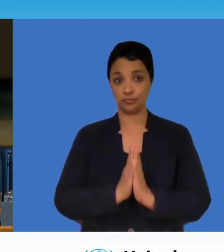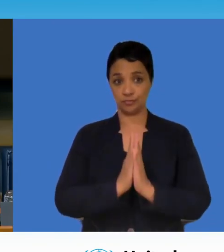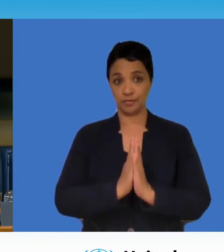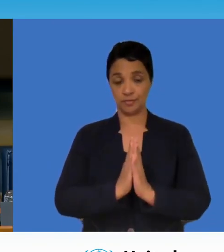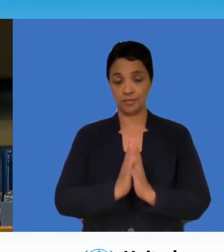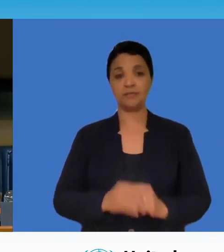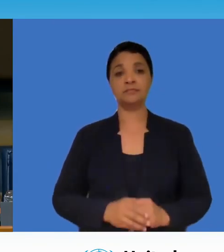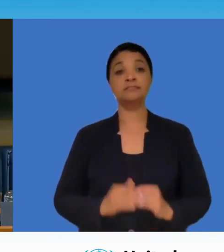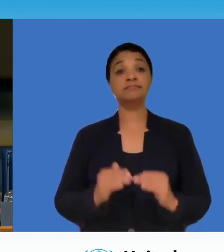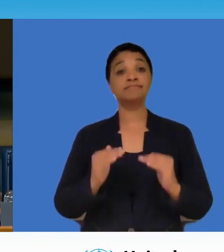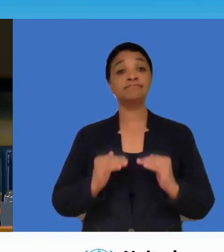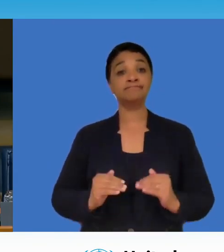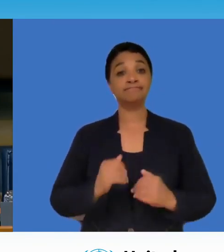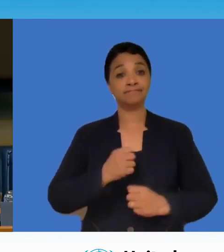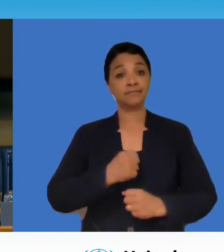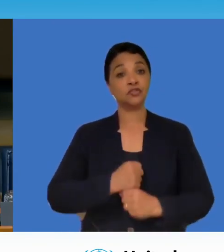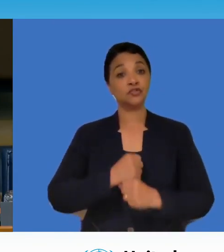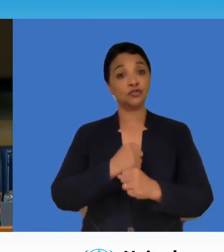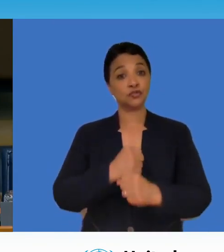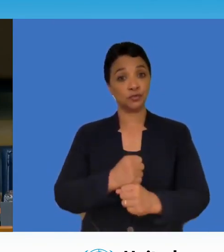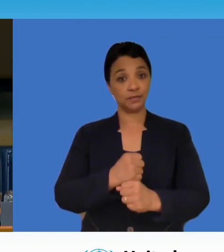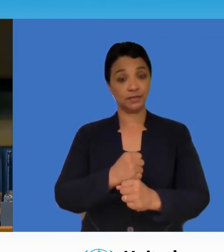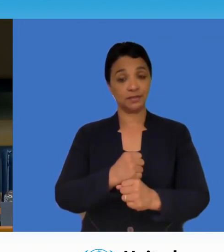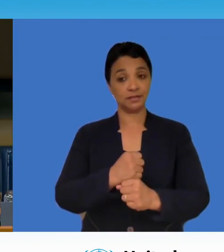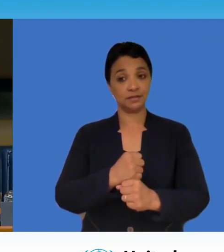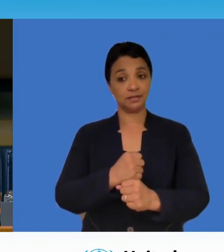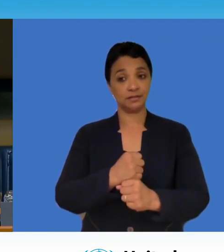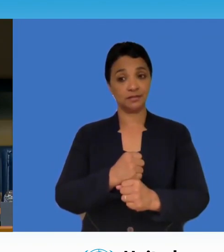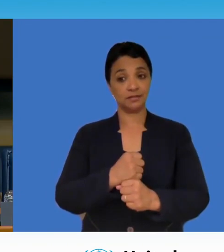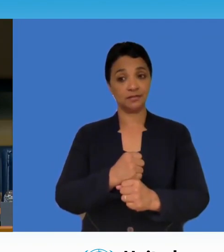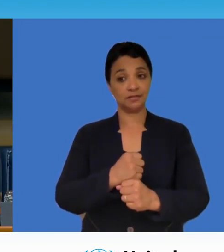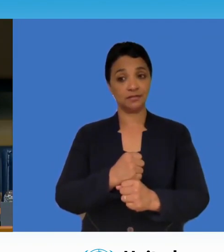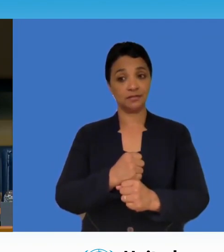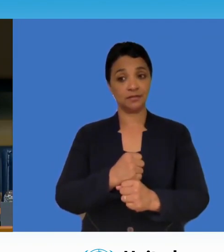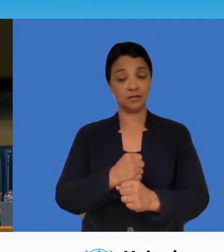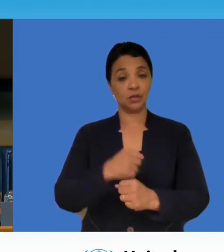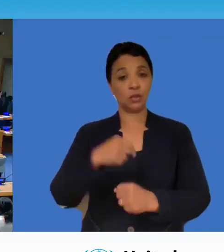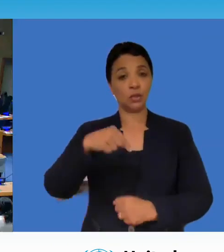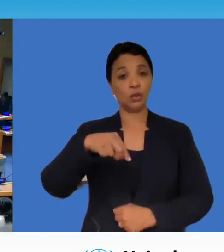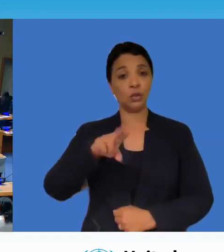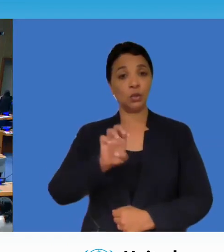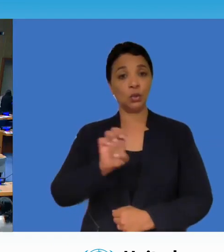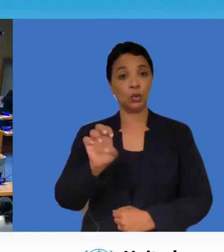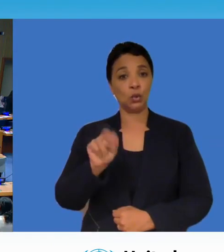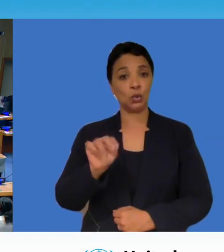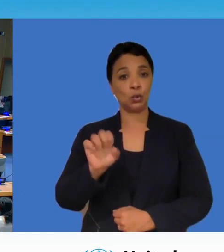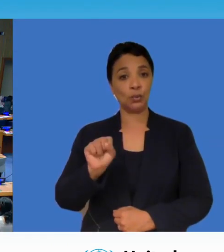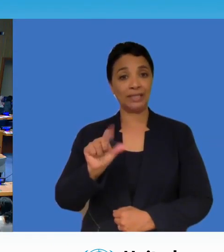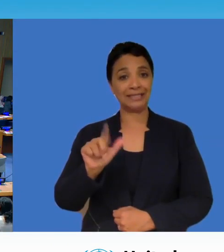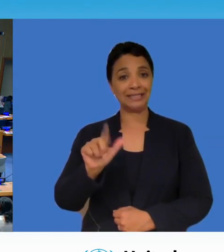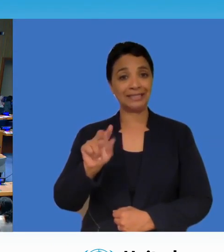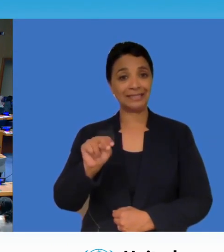the distinguished representative of Queensland advocacy for inclusion hello my name is Uncle